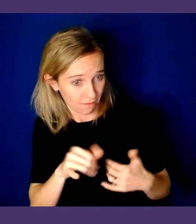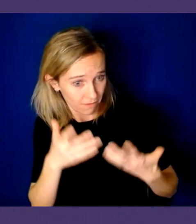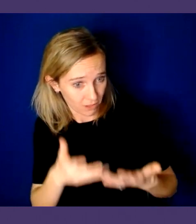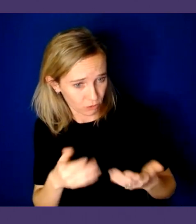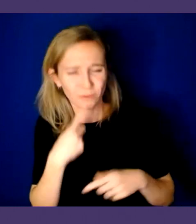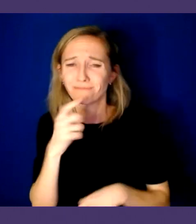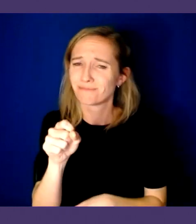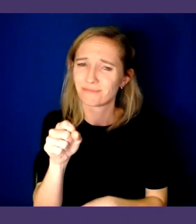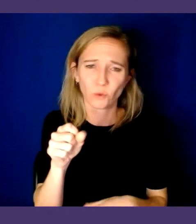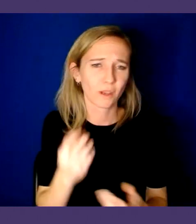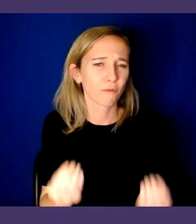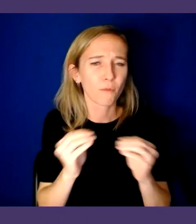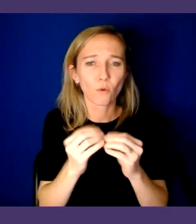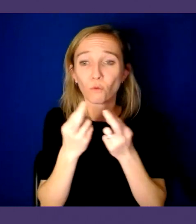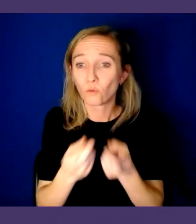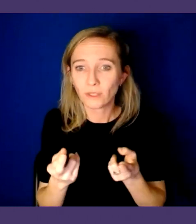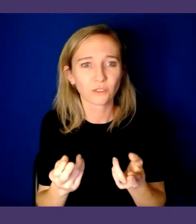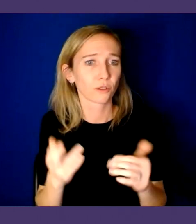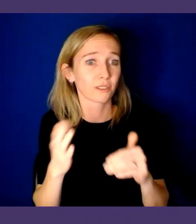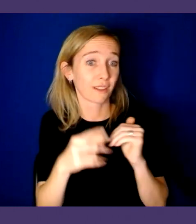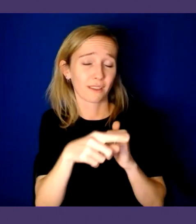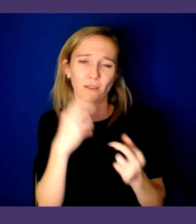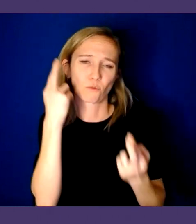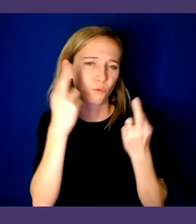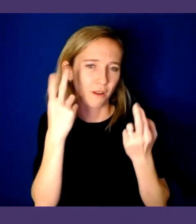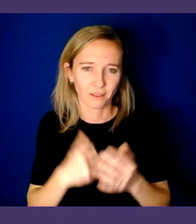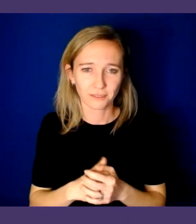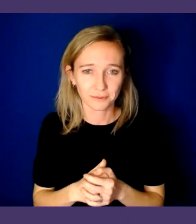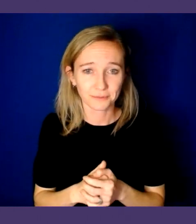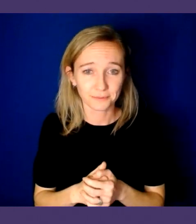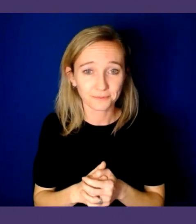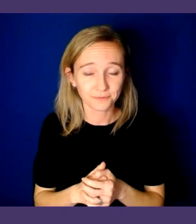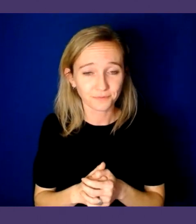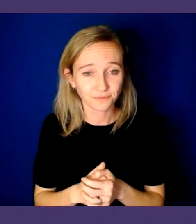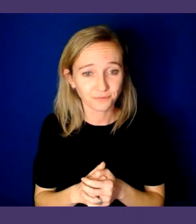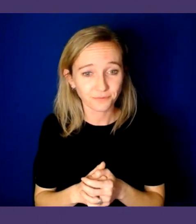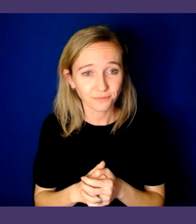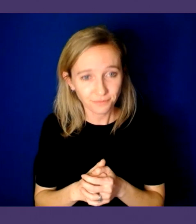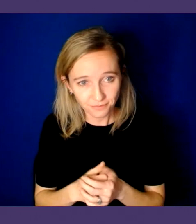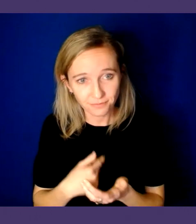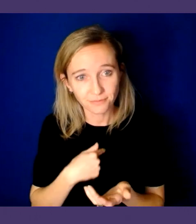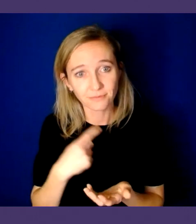than people realize. I think just what we're doing